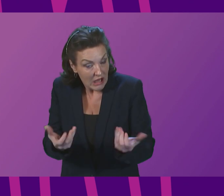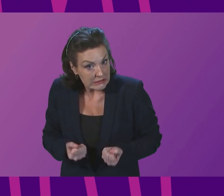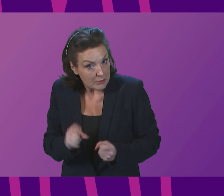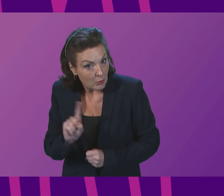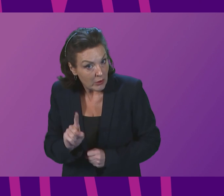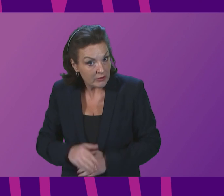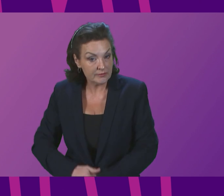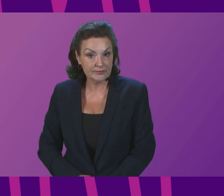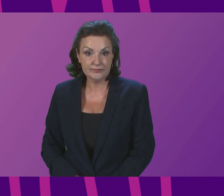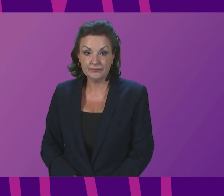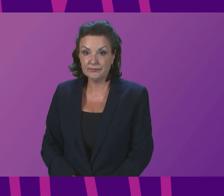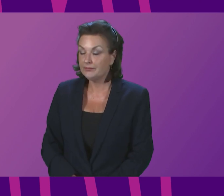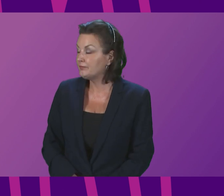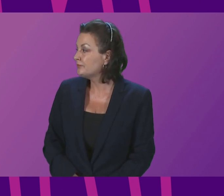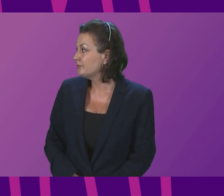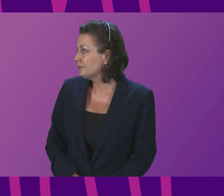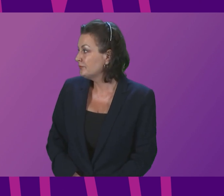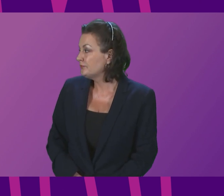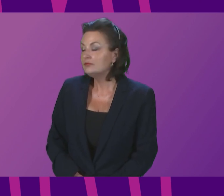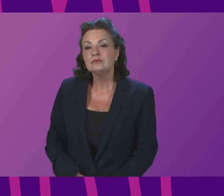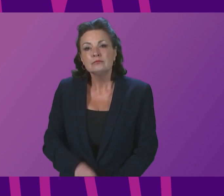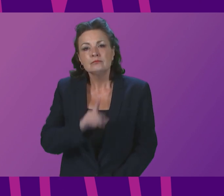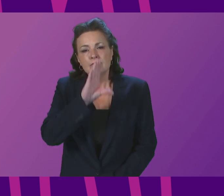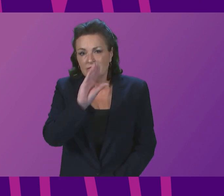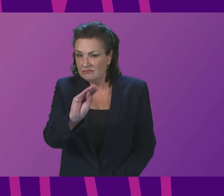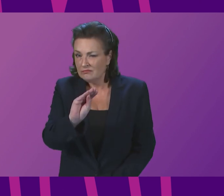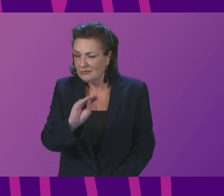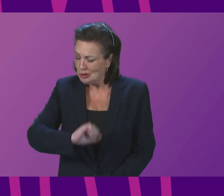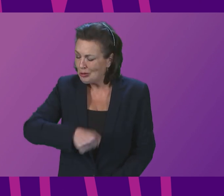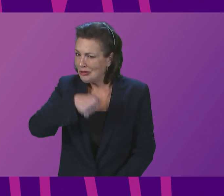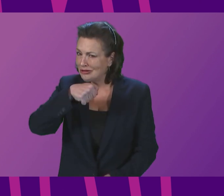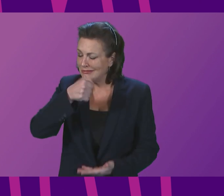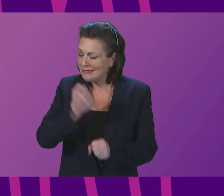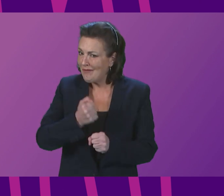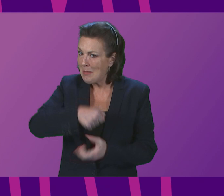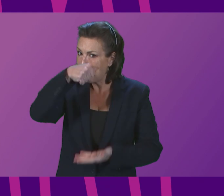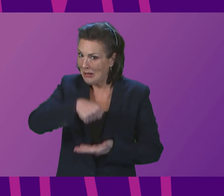In the Scottish Government’s budget, we doubled the Scottish child payment, which